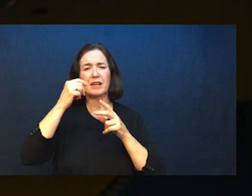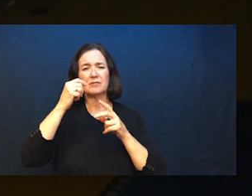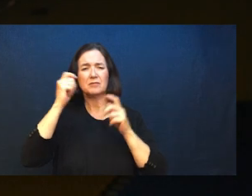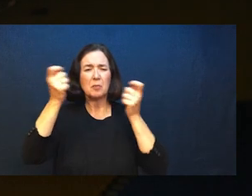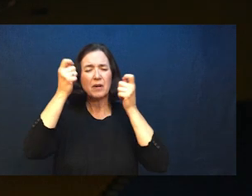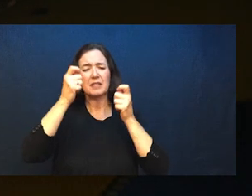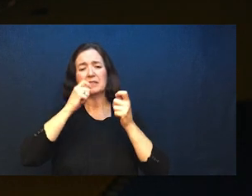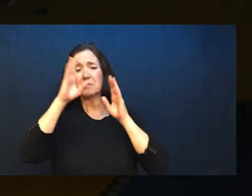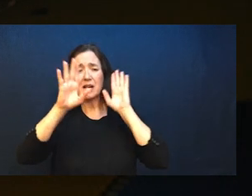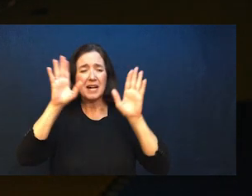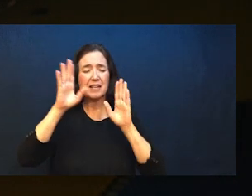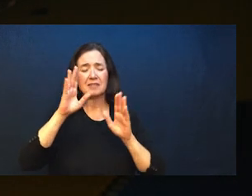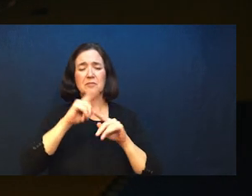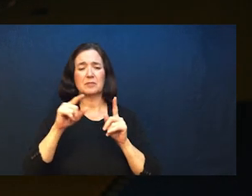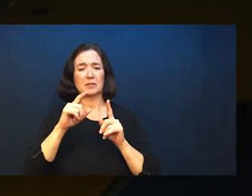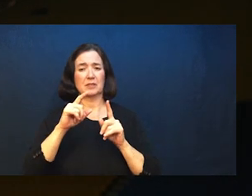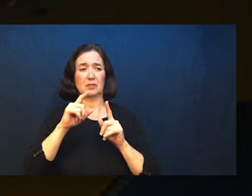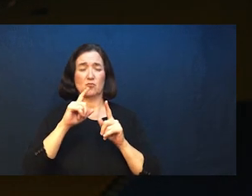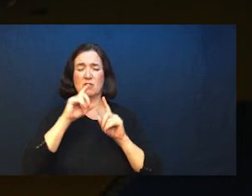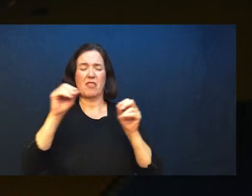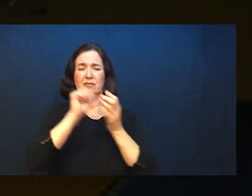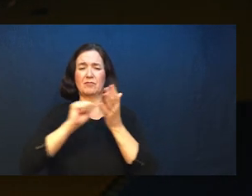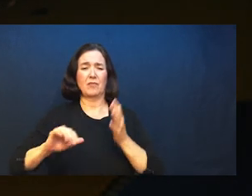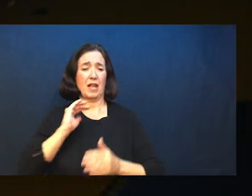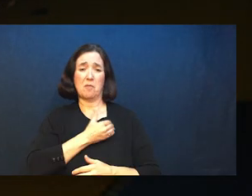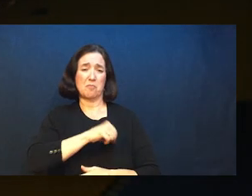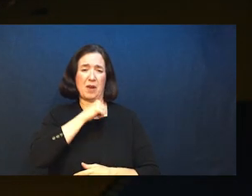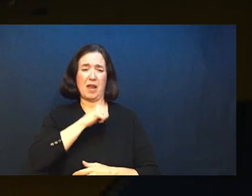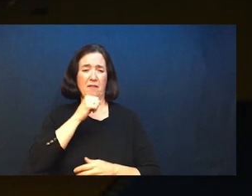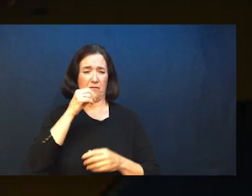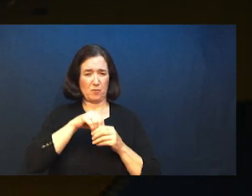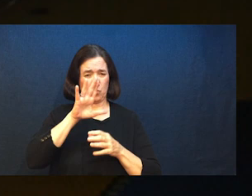However, nothing can take away the pride that we all have in your accomplishments.